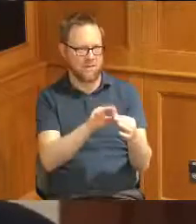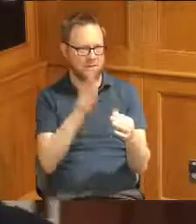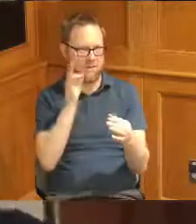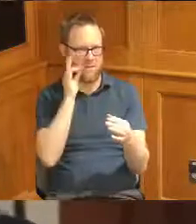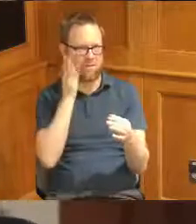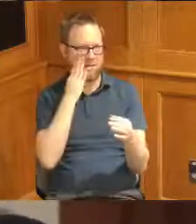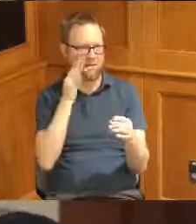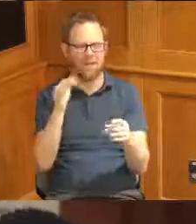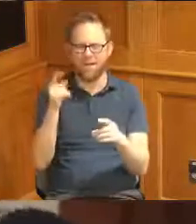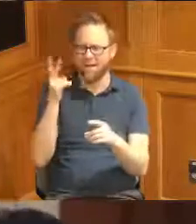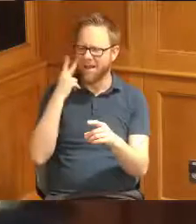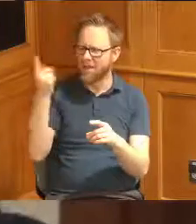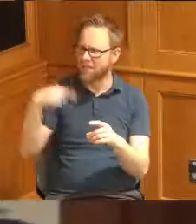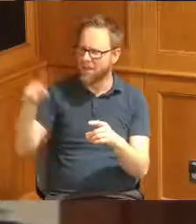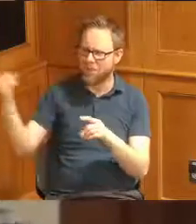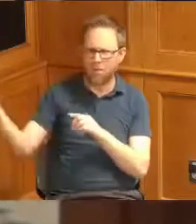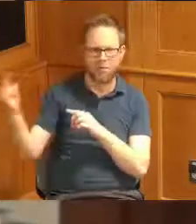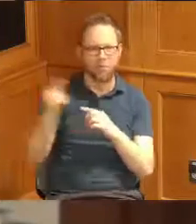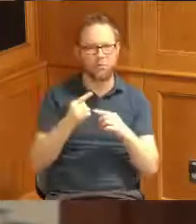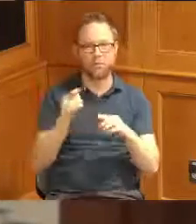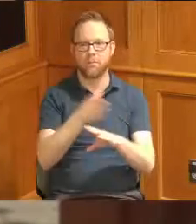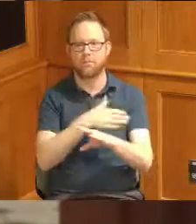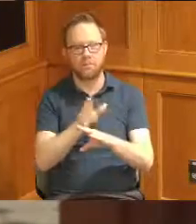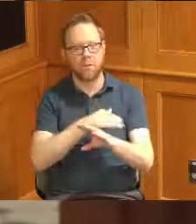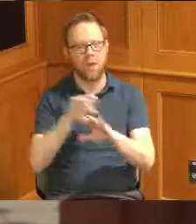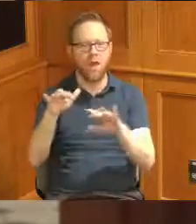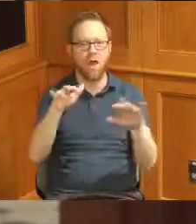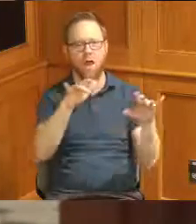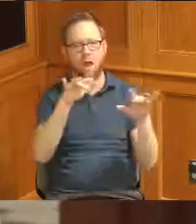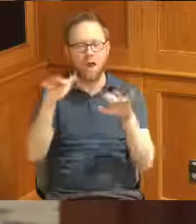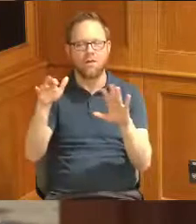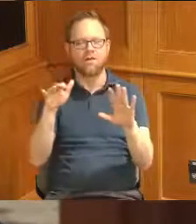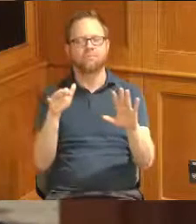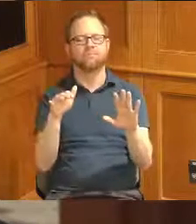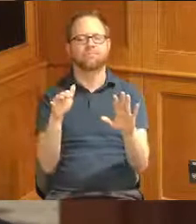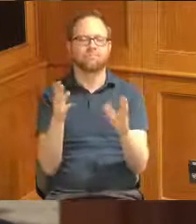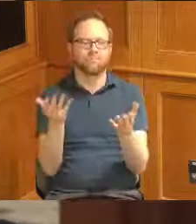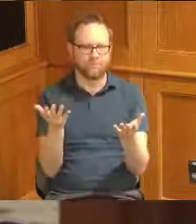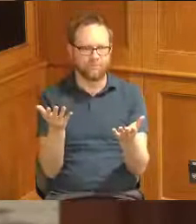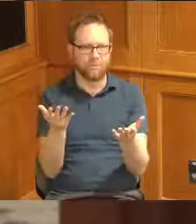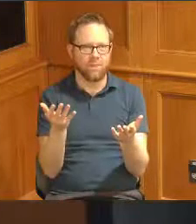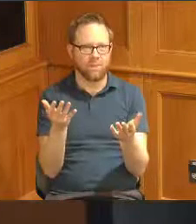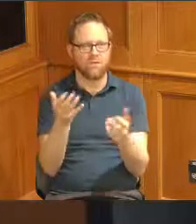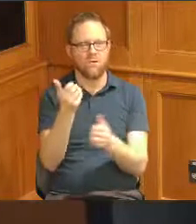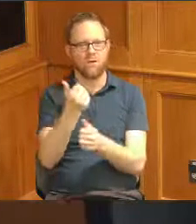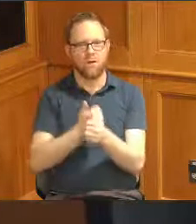come in had a nice music you had the music going and so everybody that was we had some